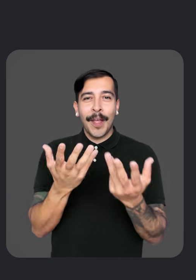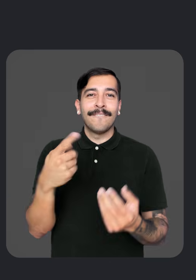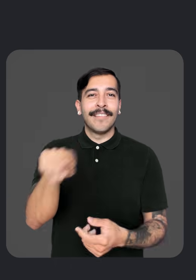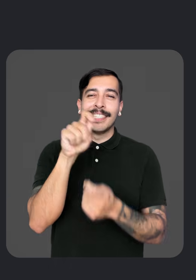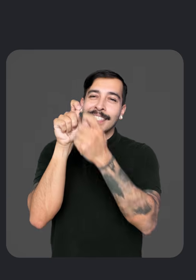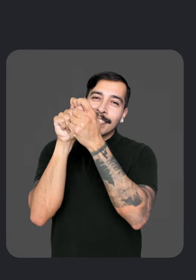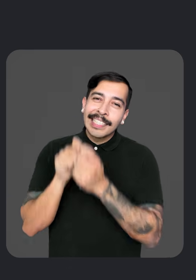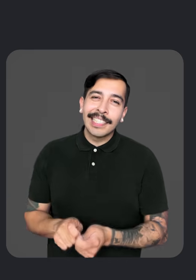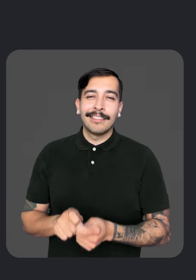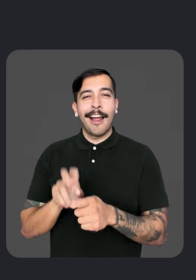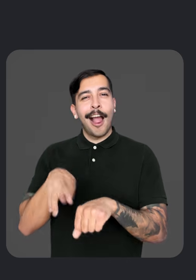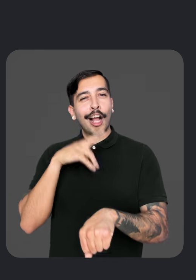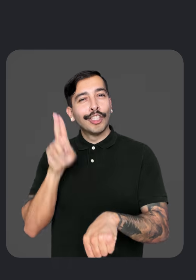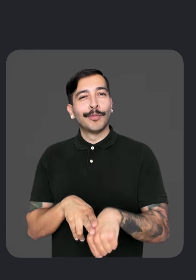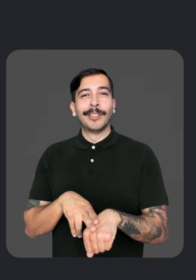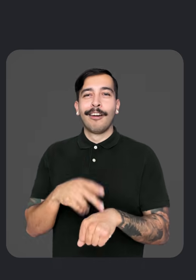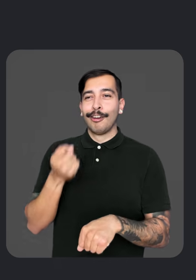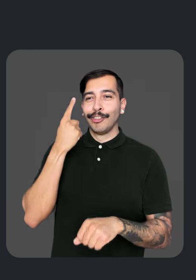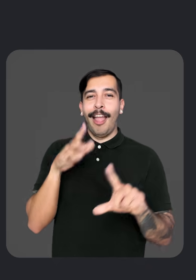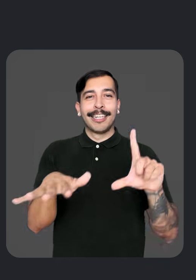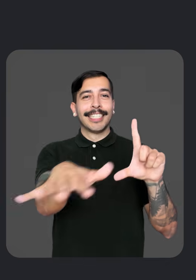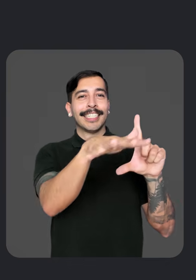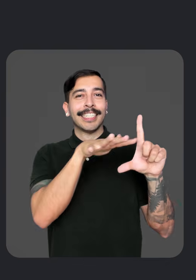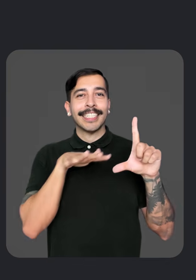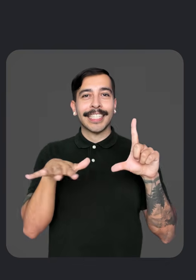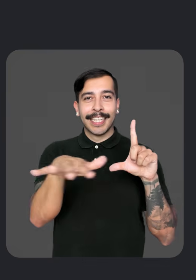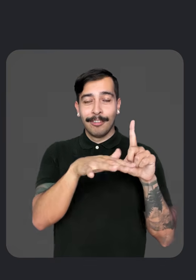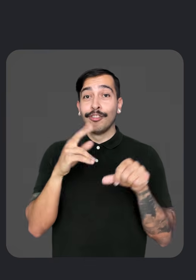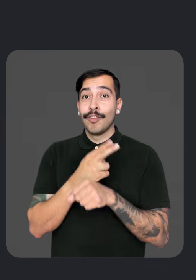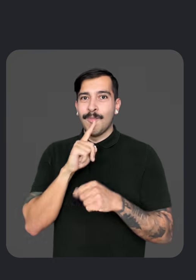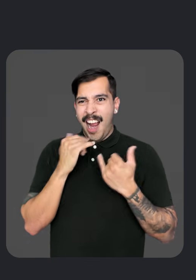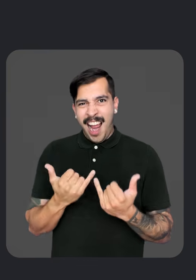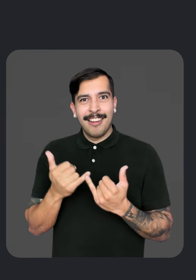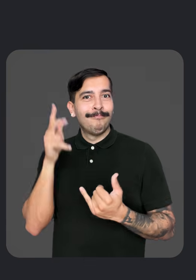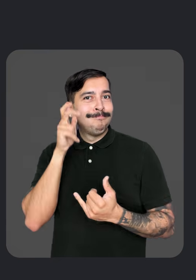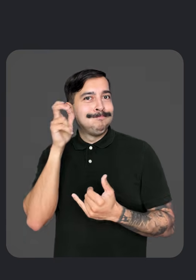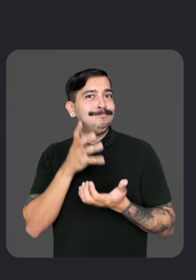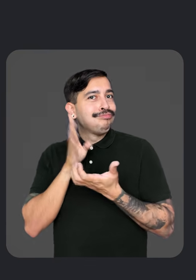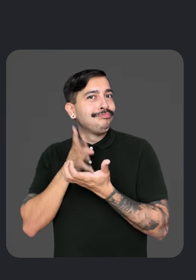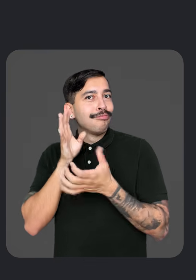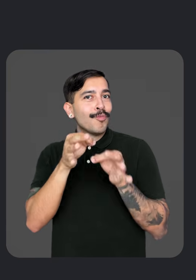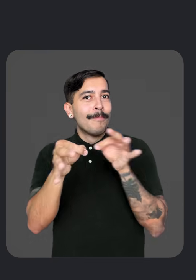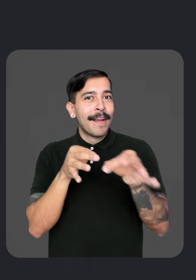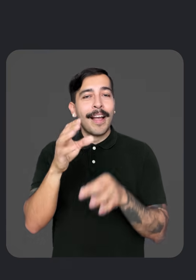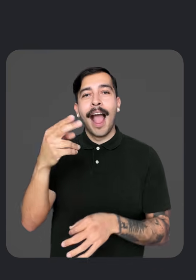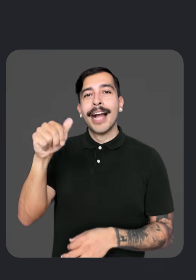to provide users with a detailed and natural understanding of the scene, using real-time descriptive audio and haptic feedback,